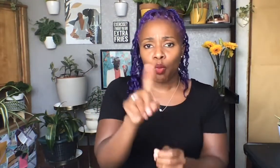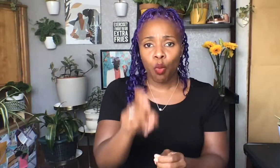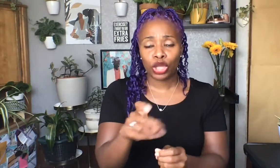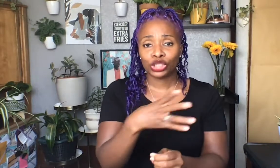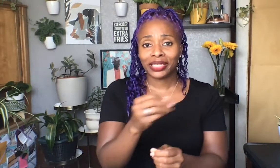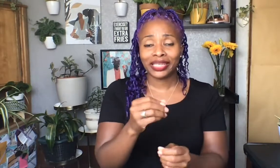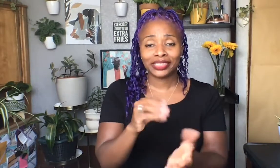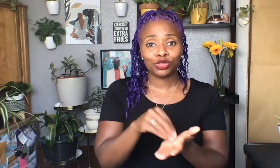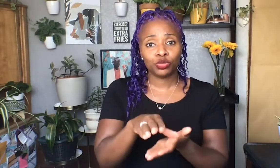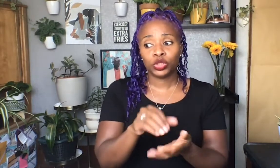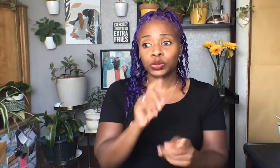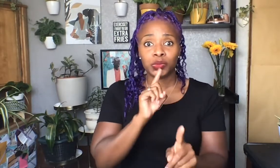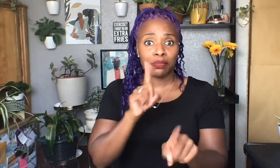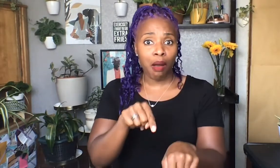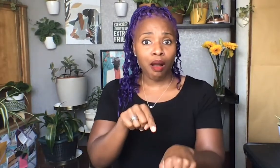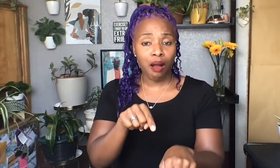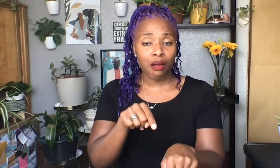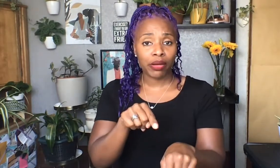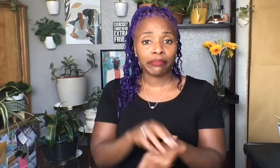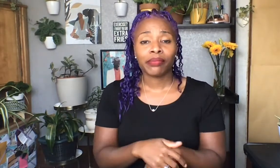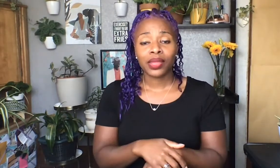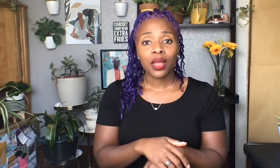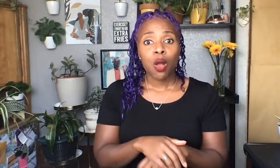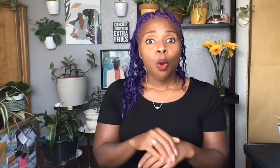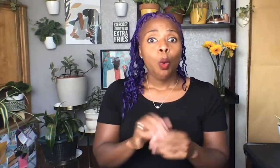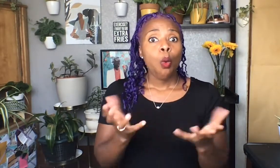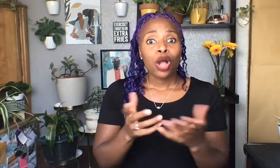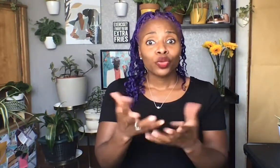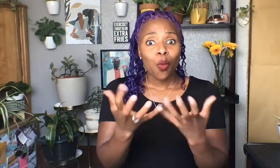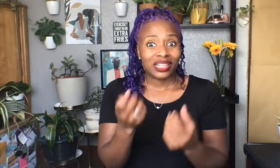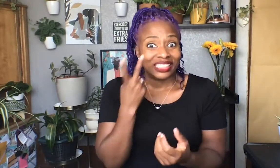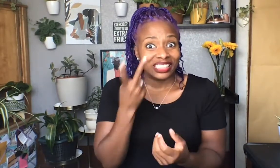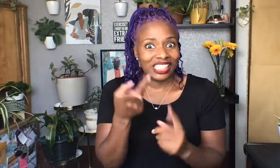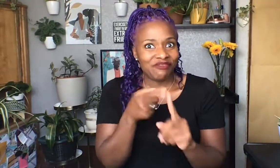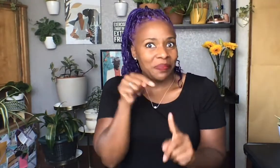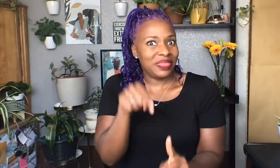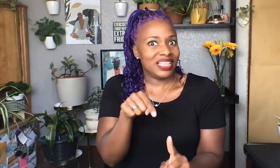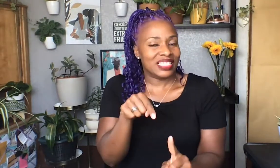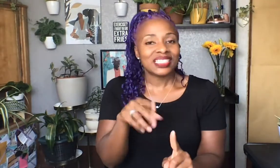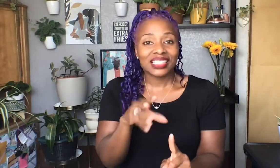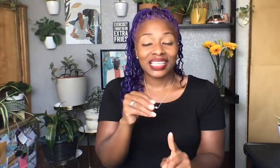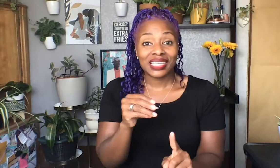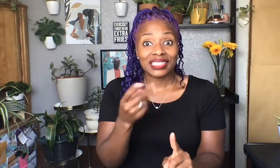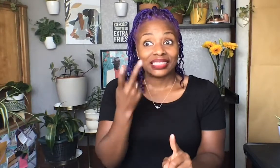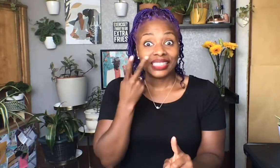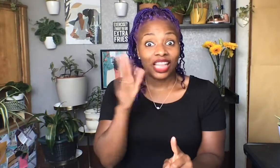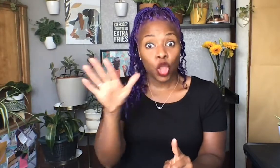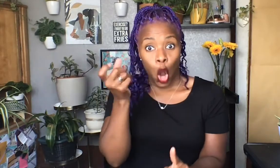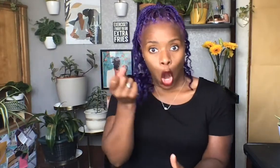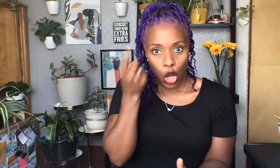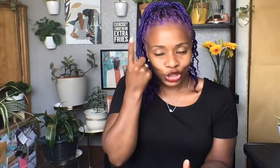where you ask simple questions for students to respond. What you want to see from this is their understanding